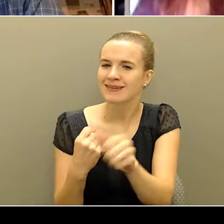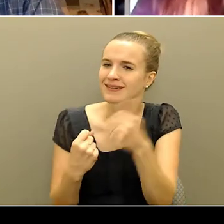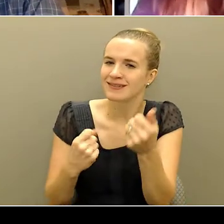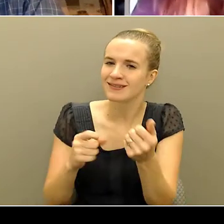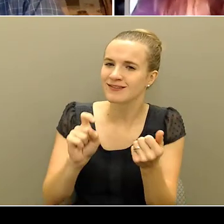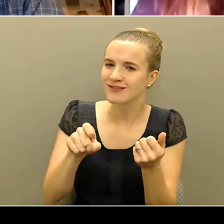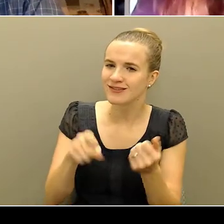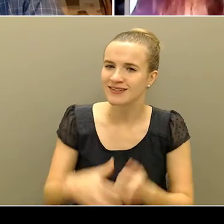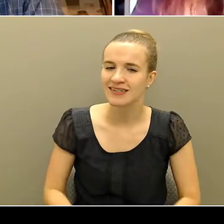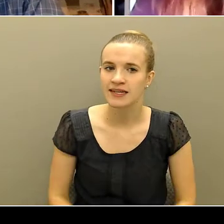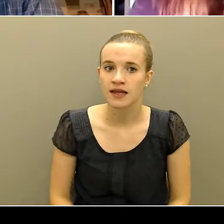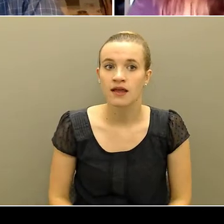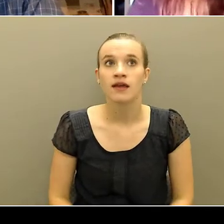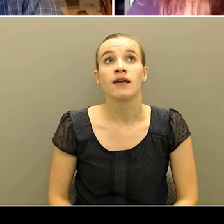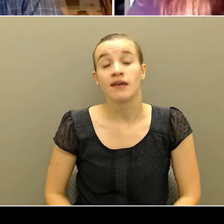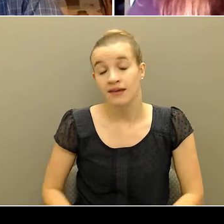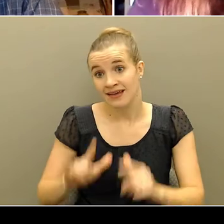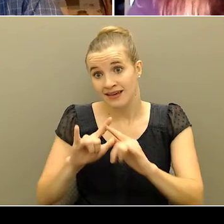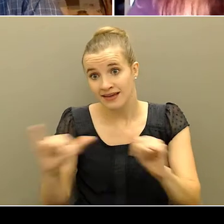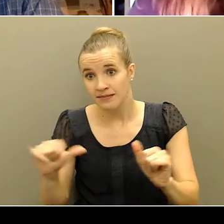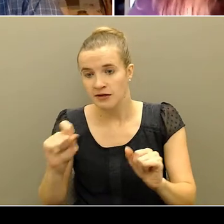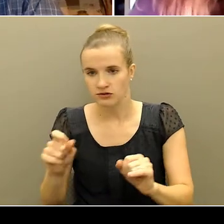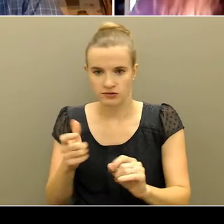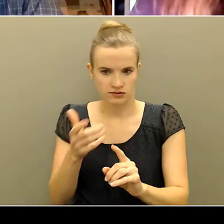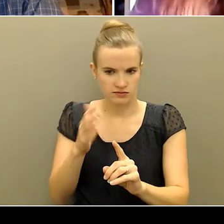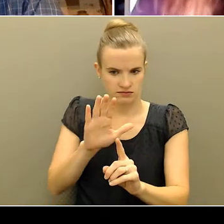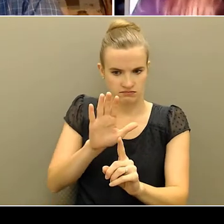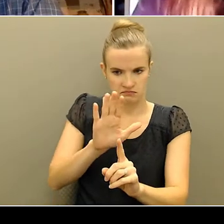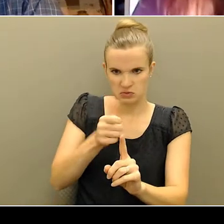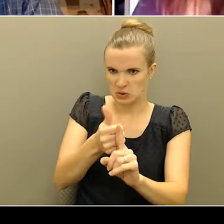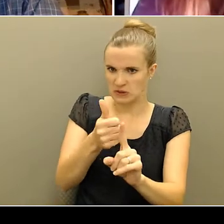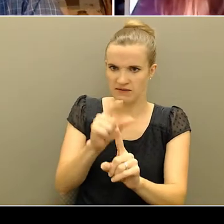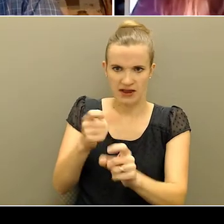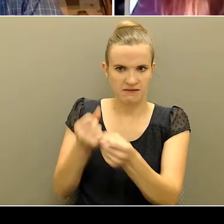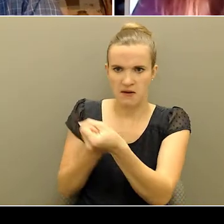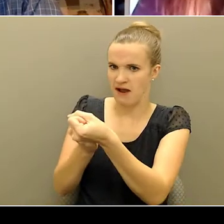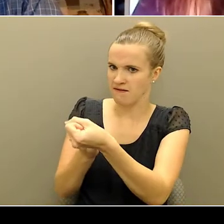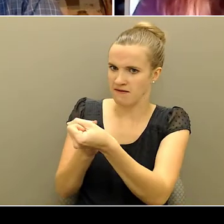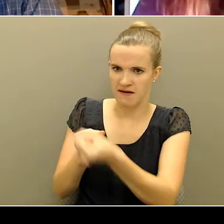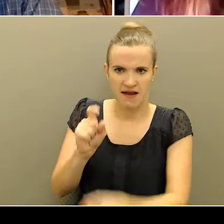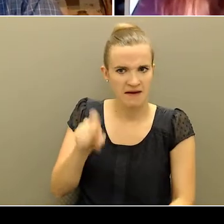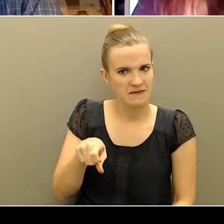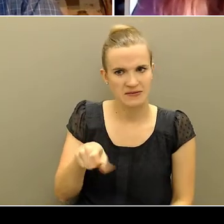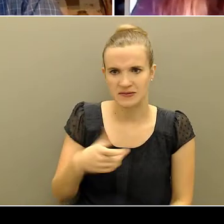like what you need. And definitely trust your gut. I mean, you know better than